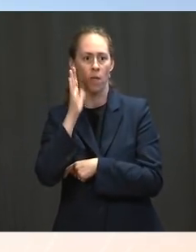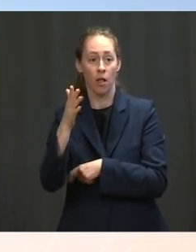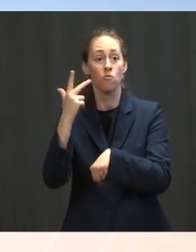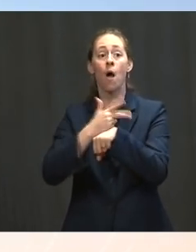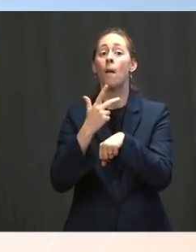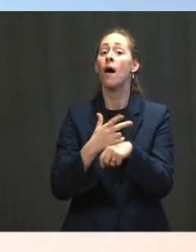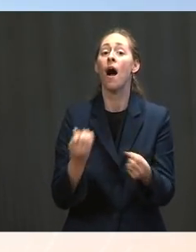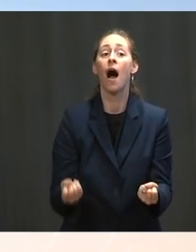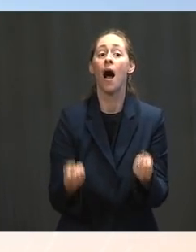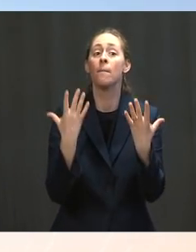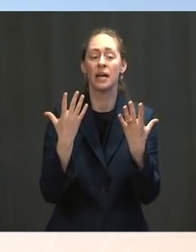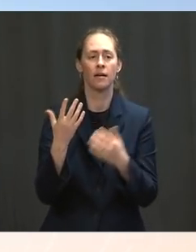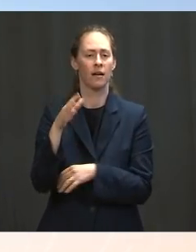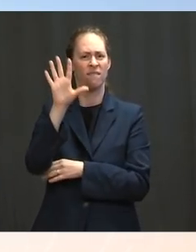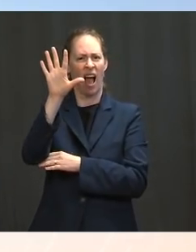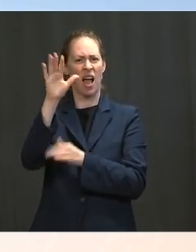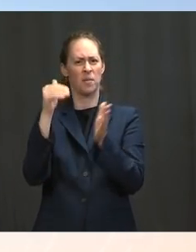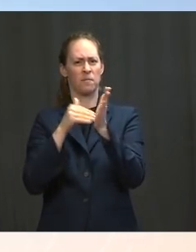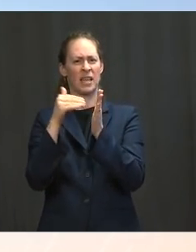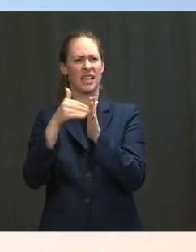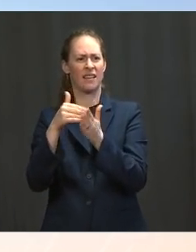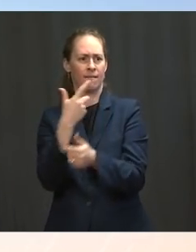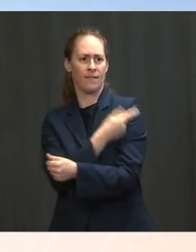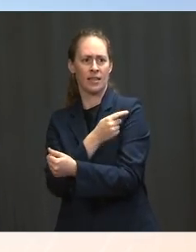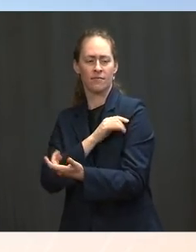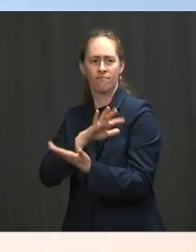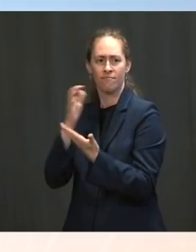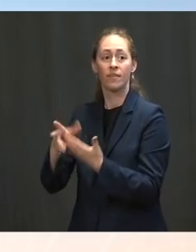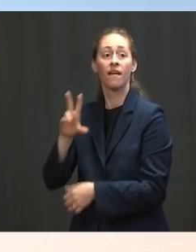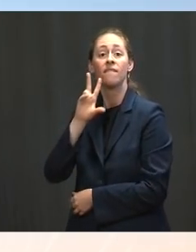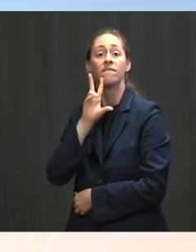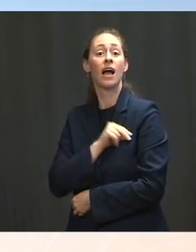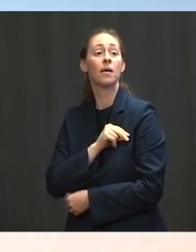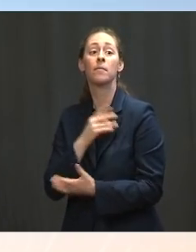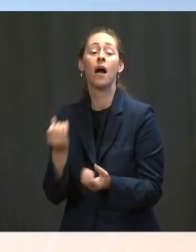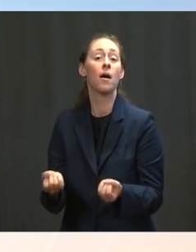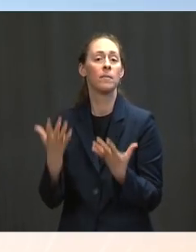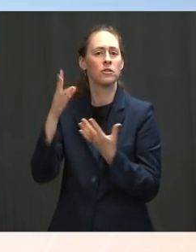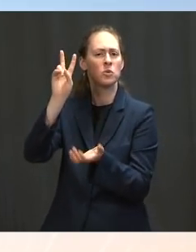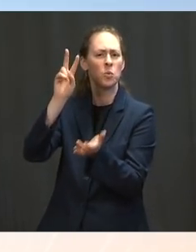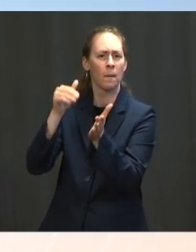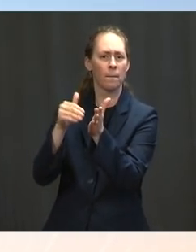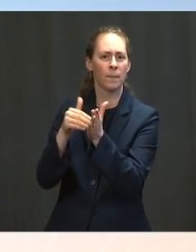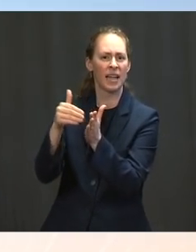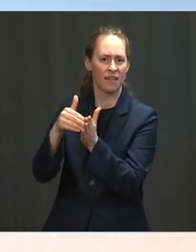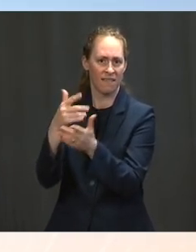and Vietnam will receive 2 million doses of Moderna. Also today, as part of the President's